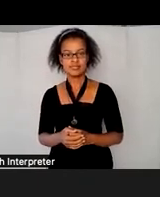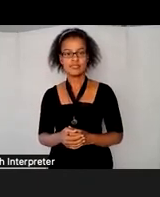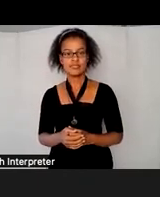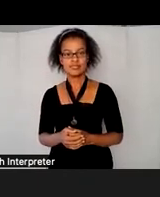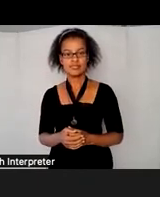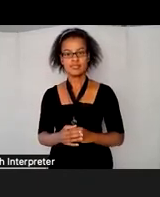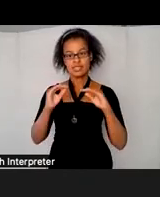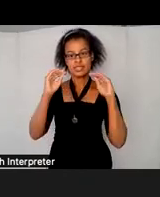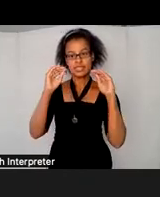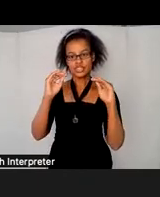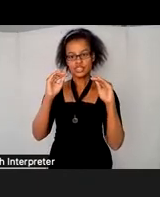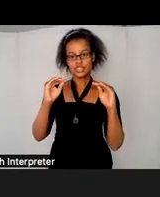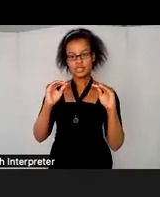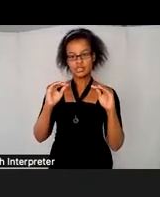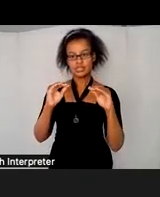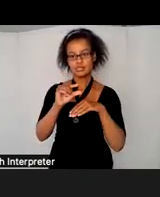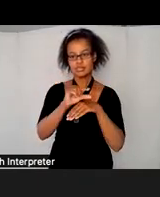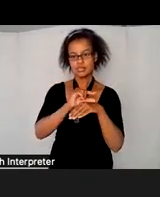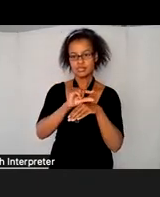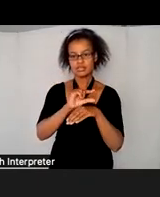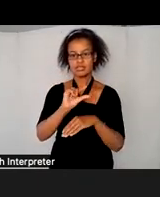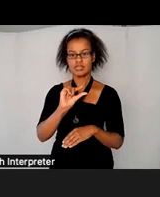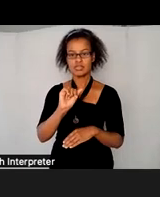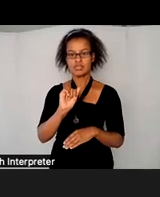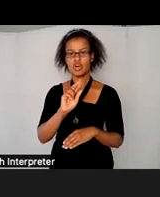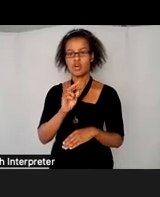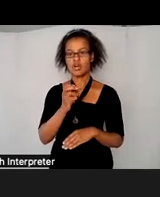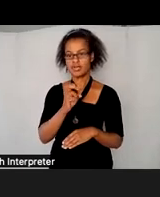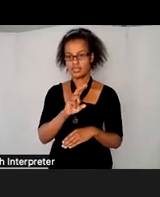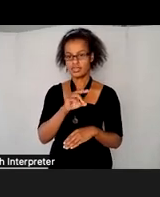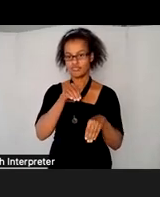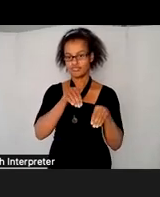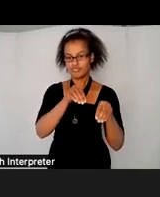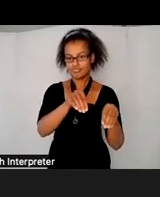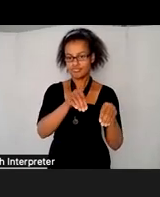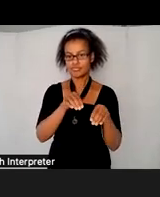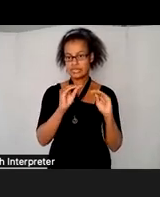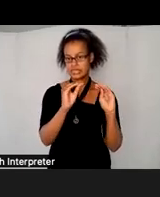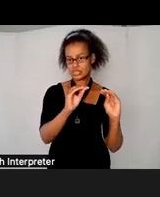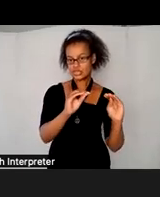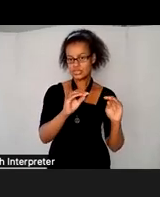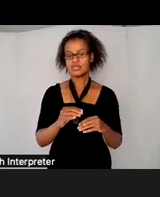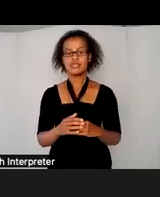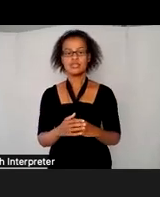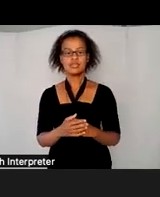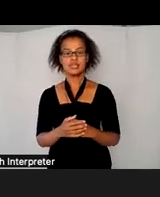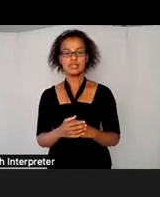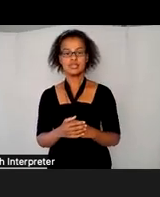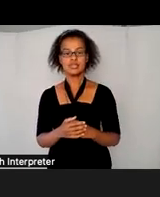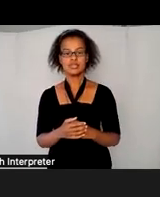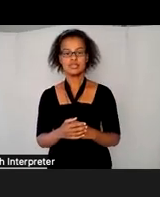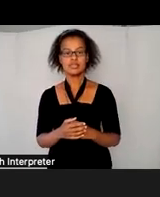that we have, as well as just around the garden you will see the East food trail system and